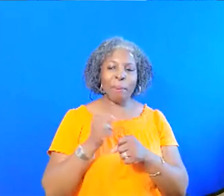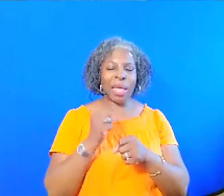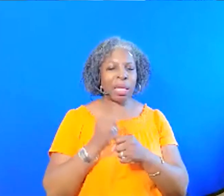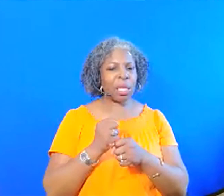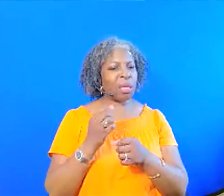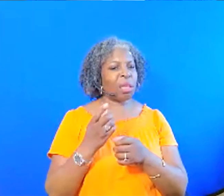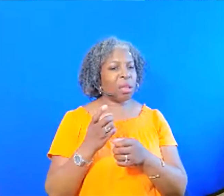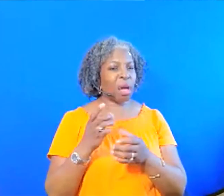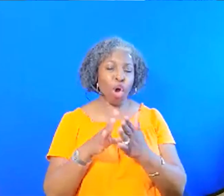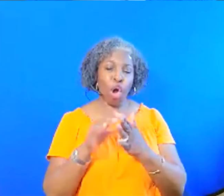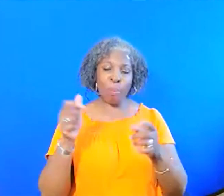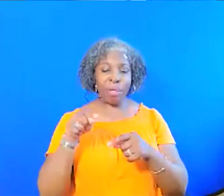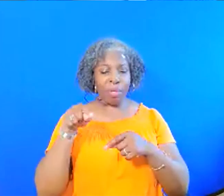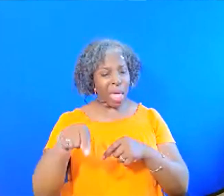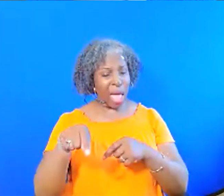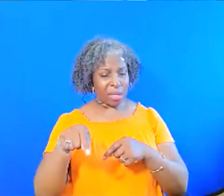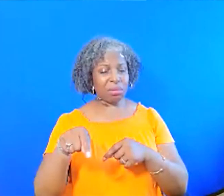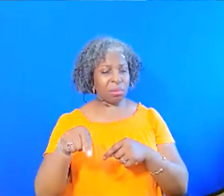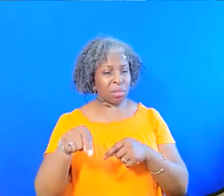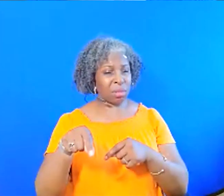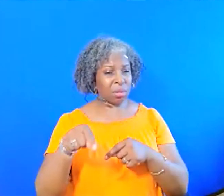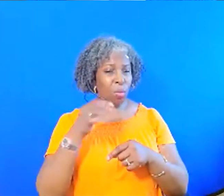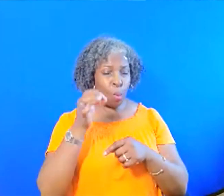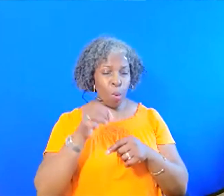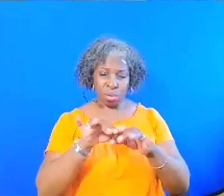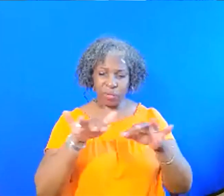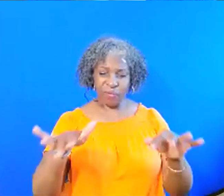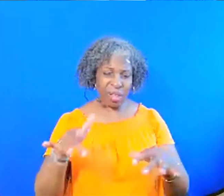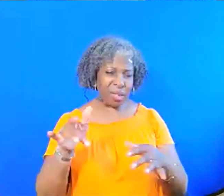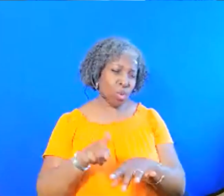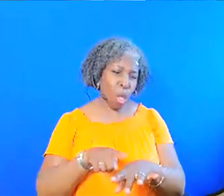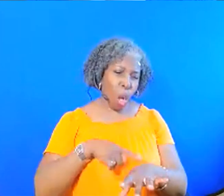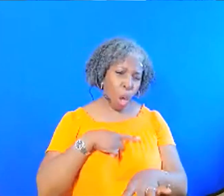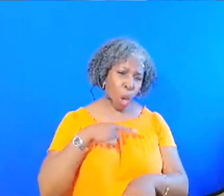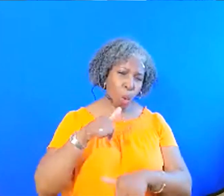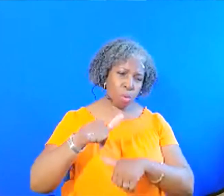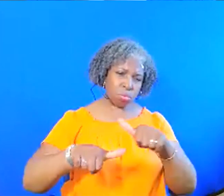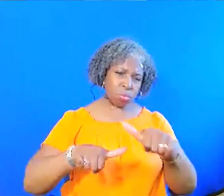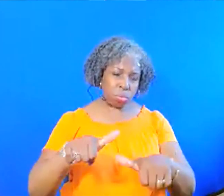And it's a very slow process, but I think it's, it's kind of completely made people rethink